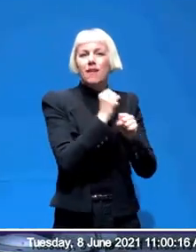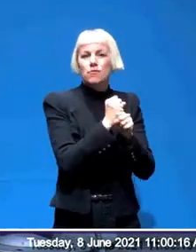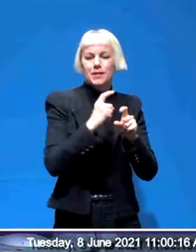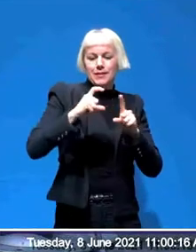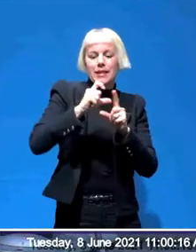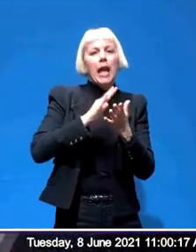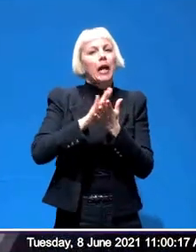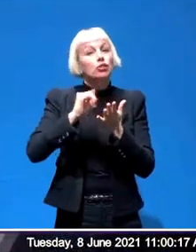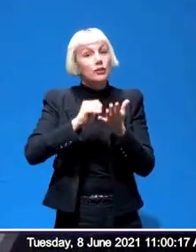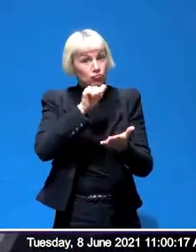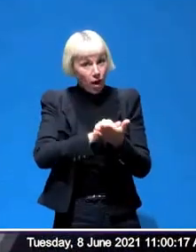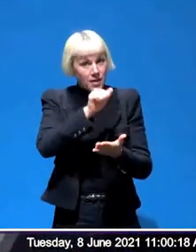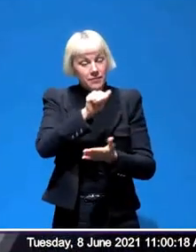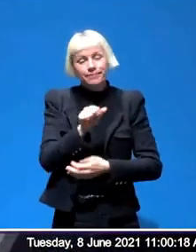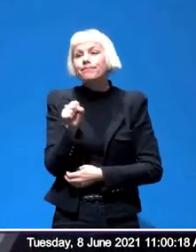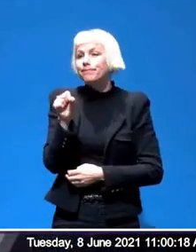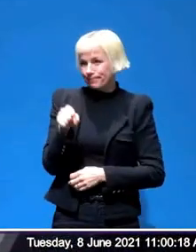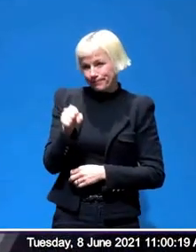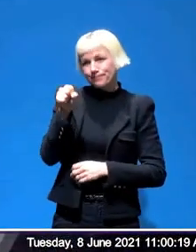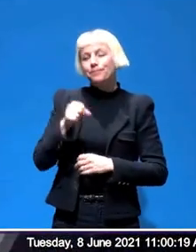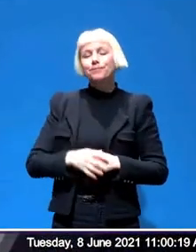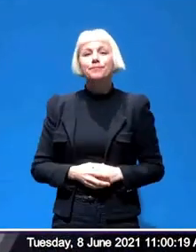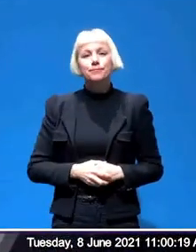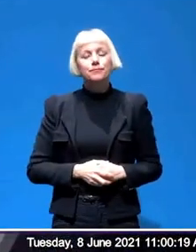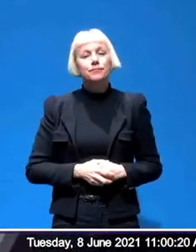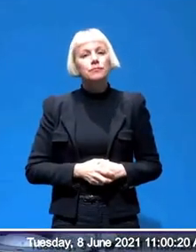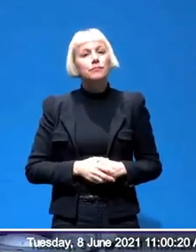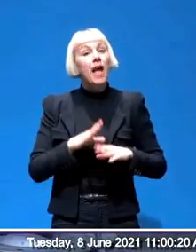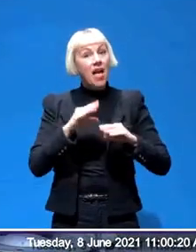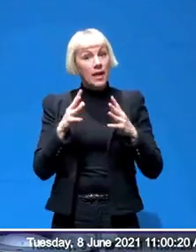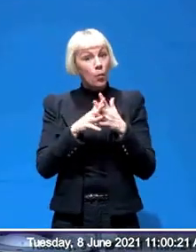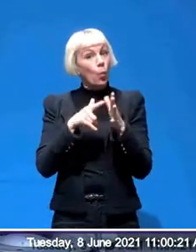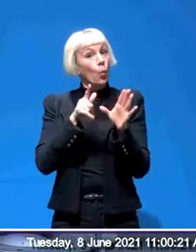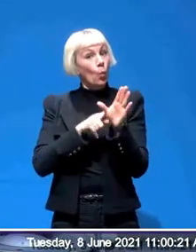Yes, that's correct. So Mr Cunningham told you that the matter had been reported